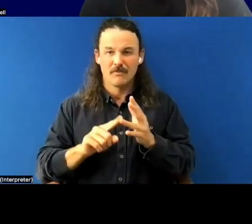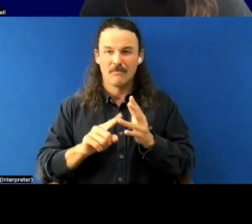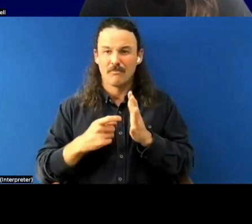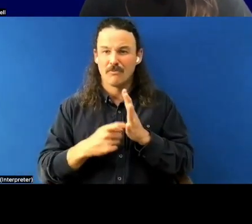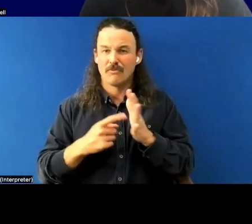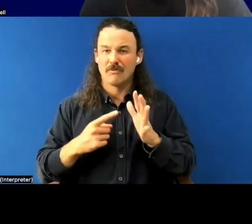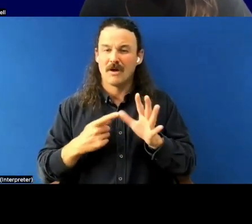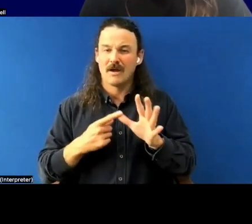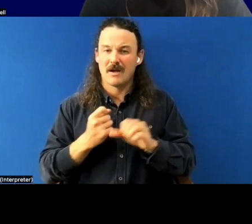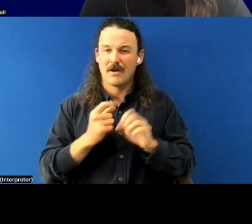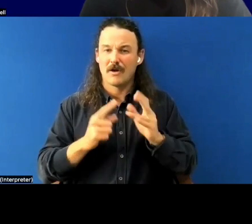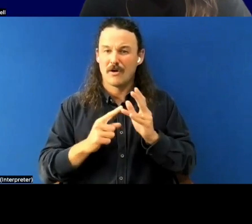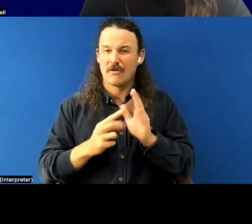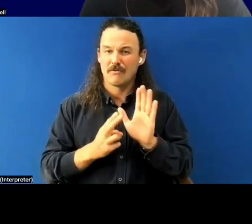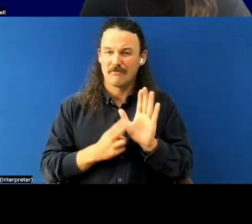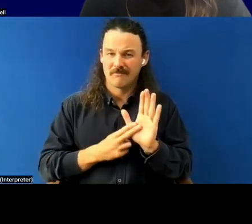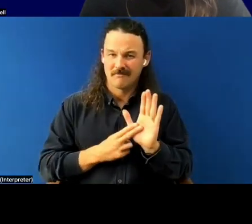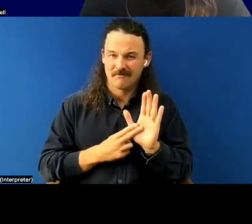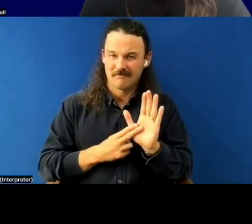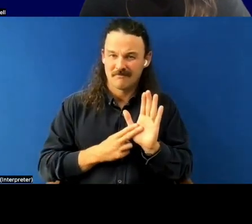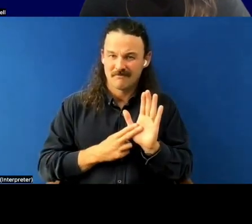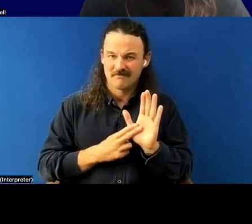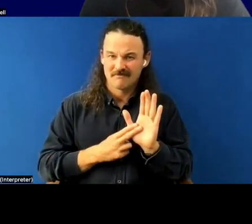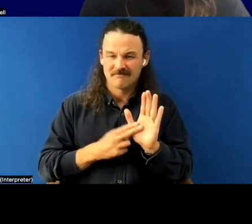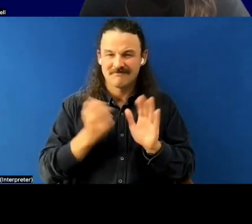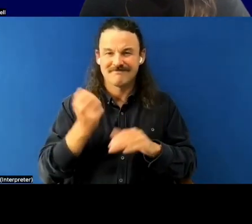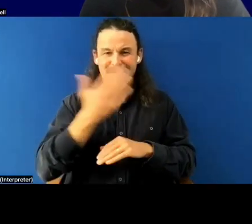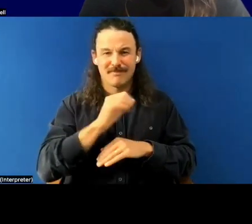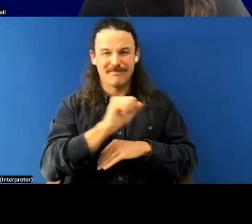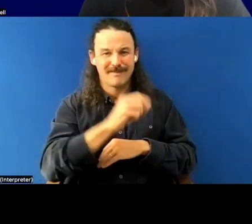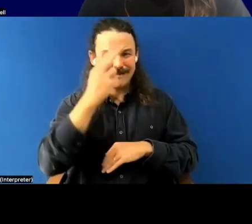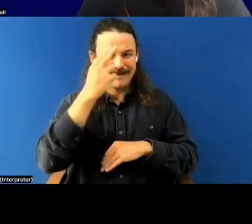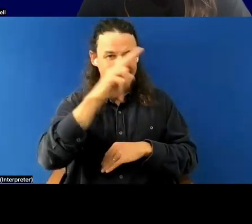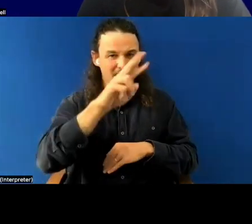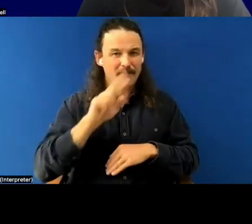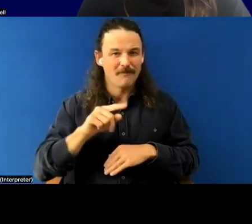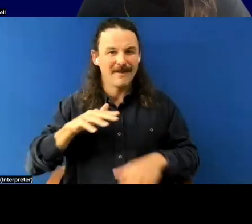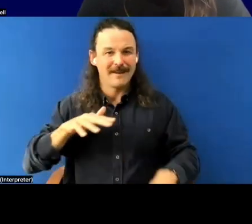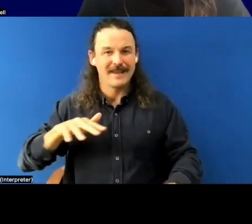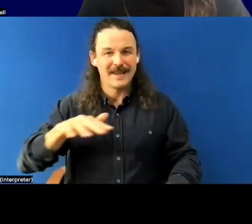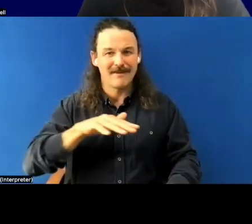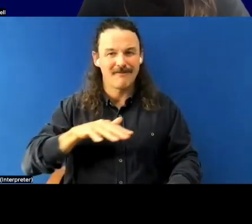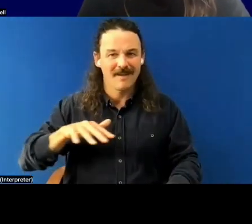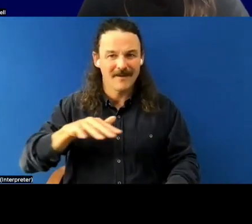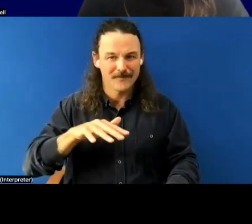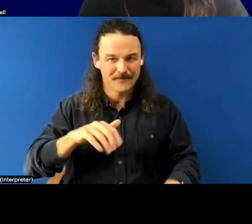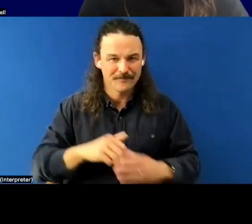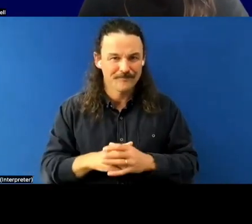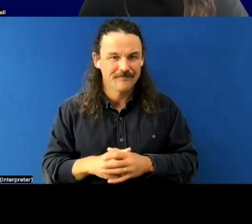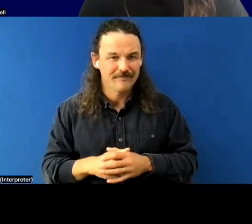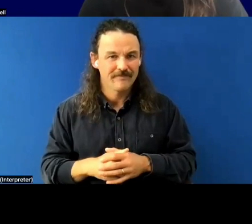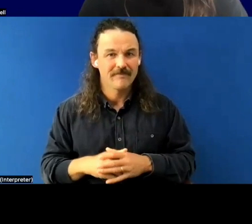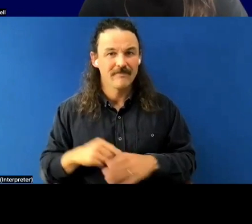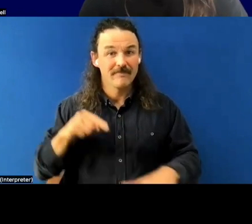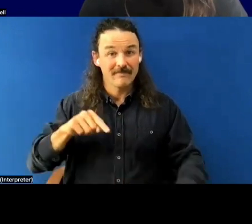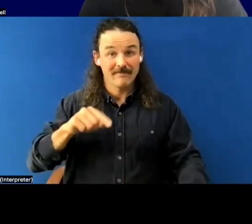name given to the suburb in the early 1950s. Booragoon is the name for the lower reaches